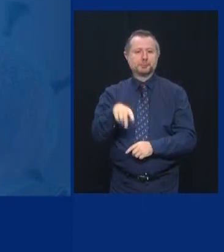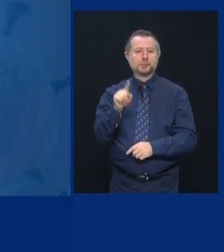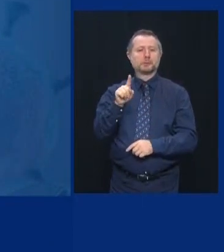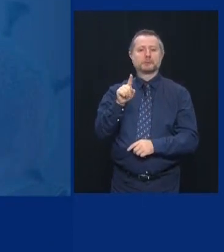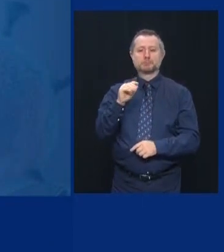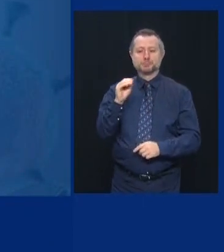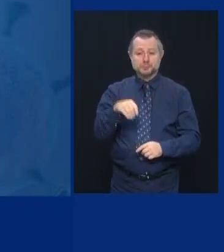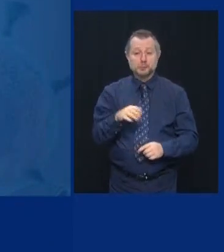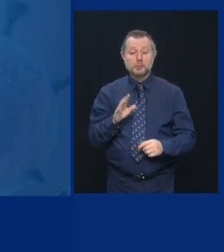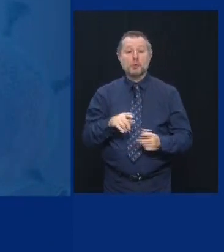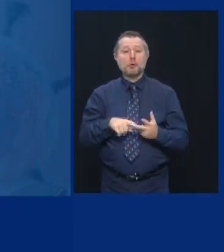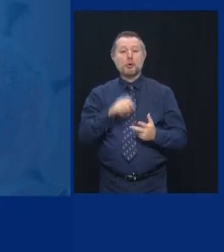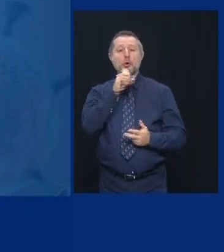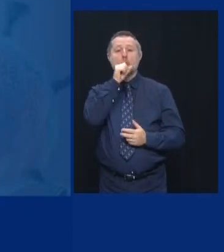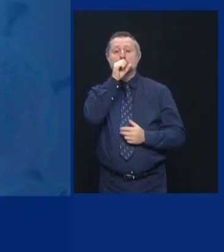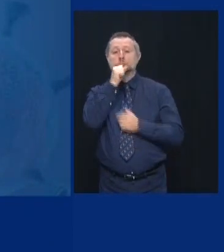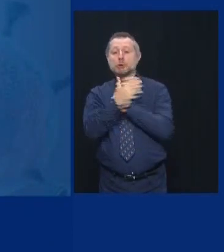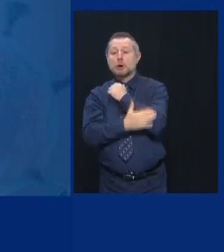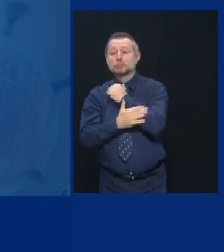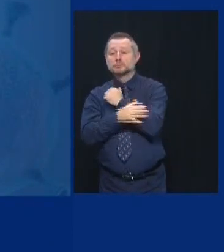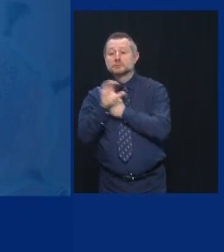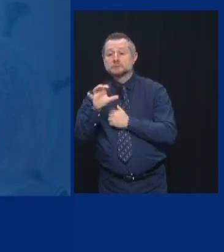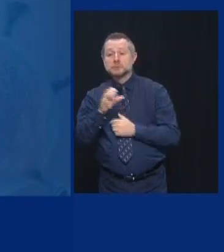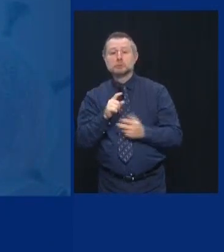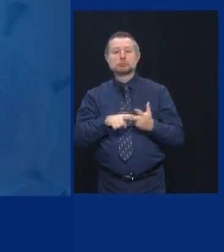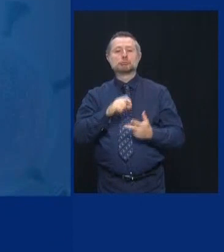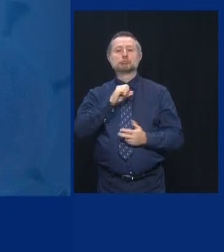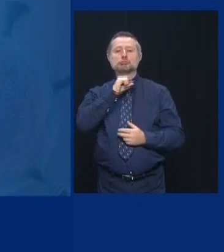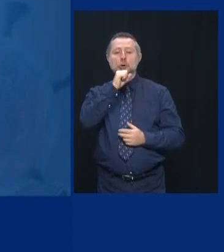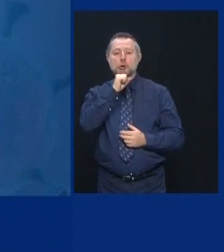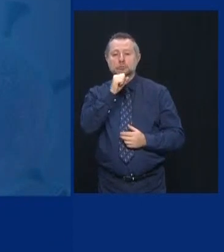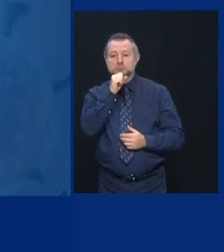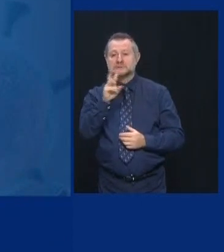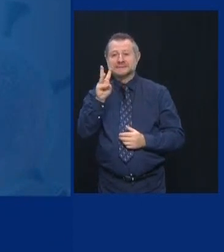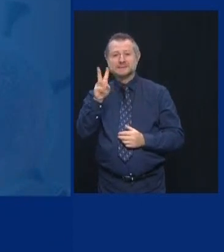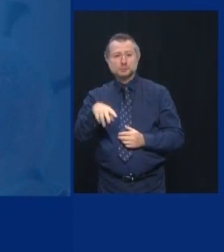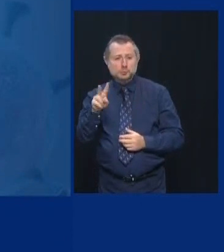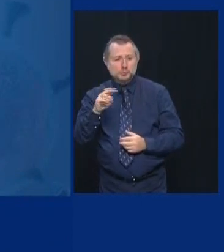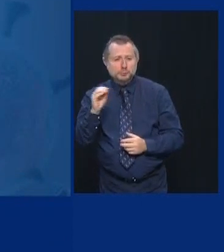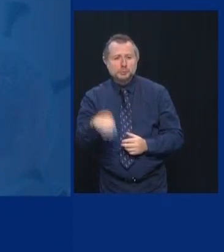BROOM HAS A HOTSPOT. CAME OUT OF A PUB RESTAURANT.